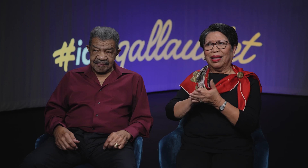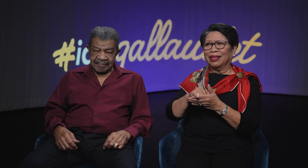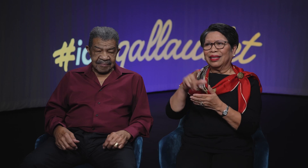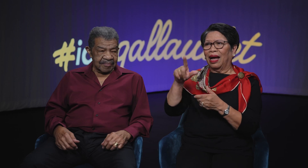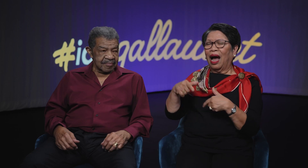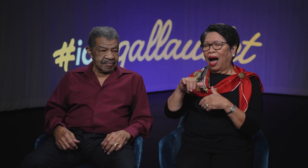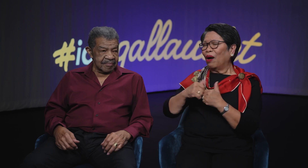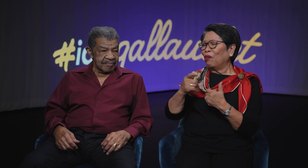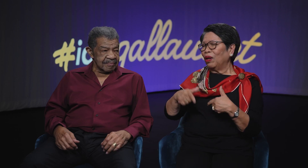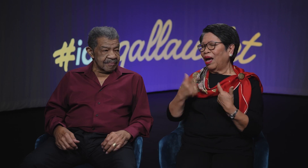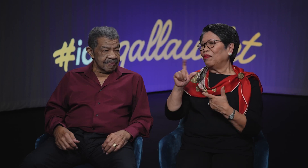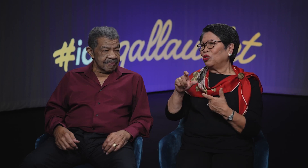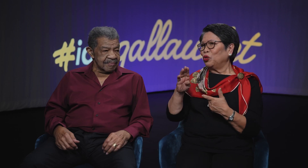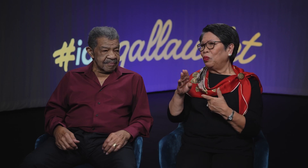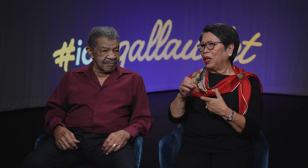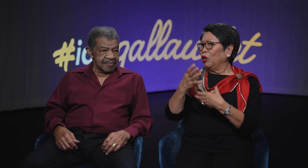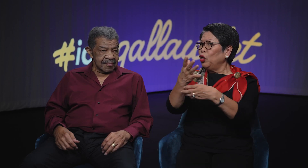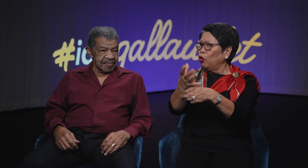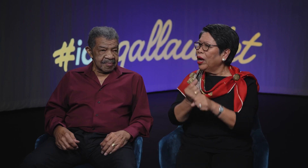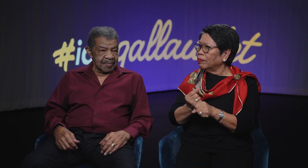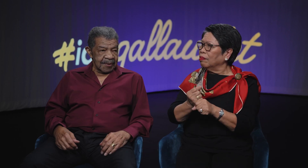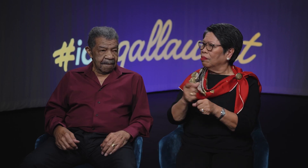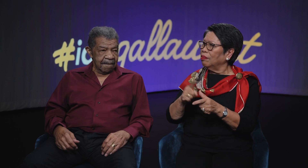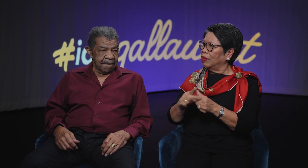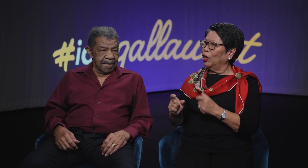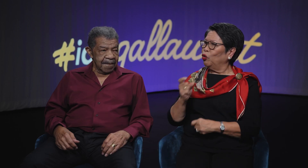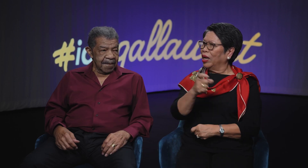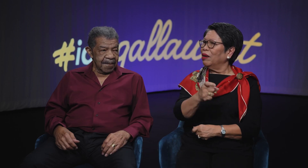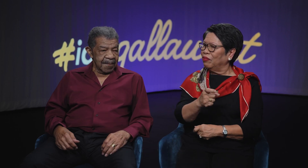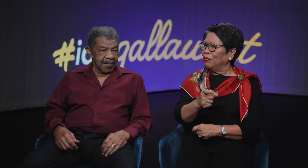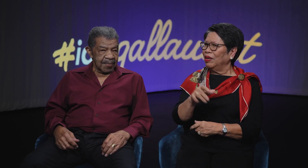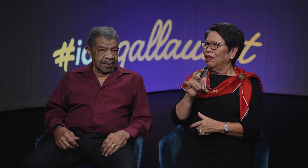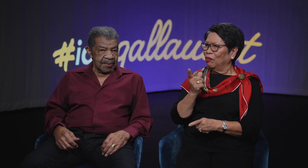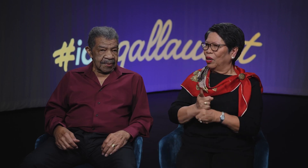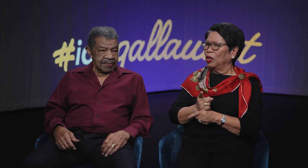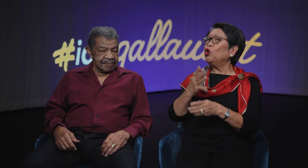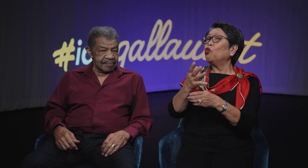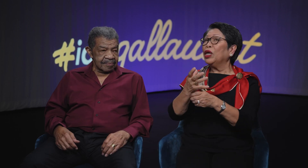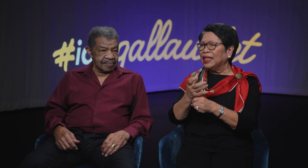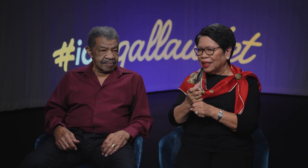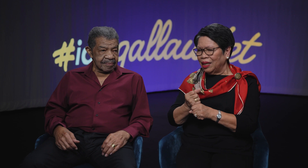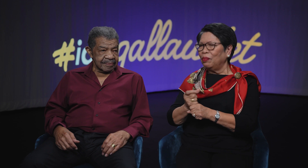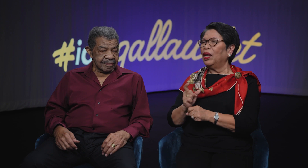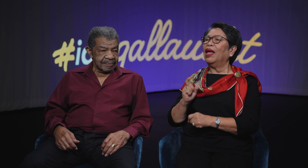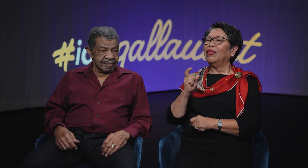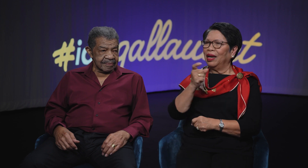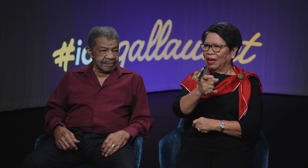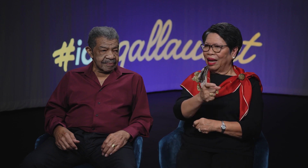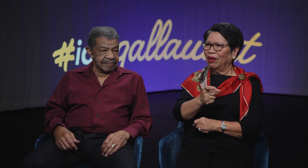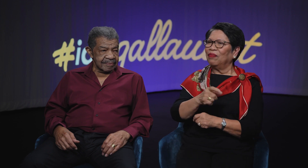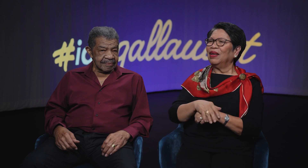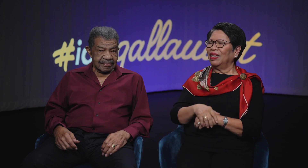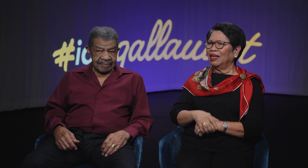It's how life should be. You get, then you give, right? You get, and then you give it away.